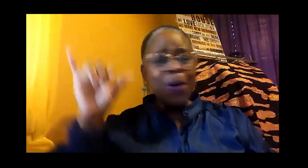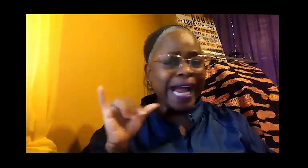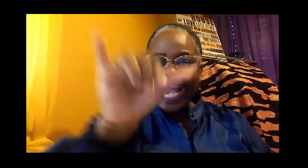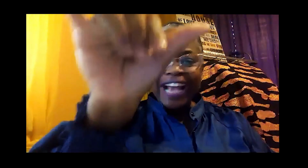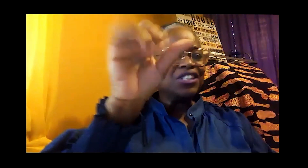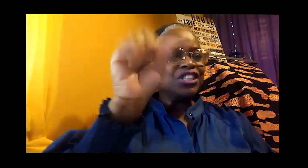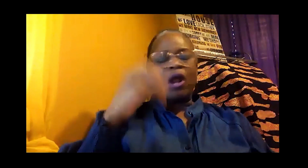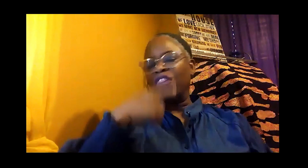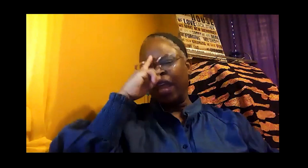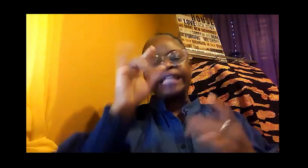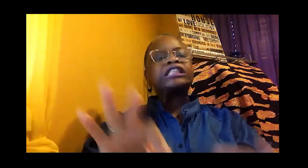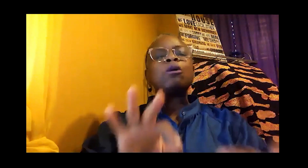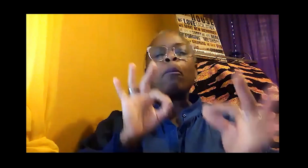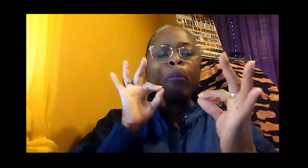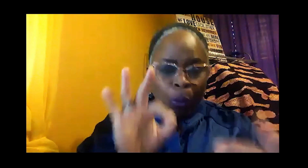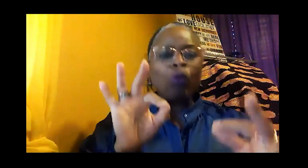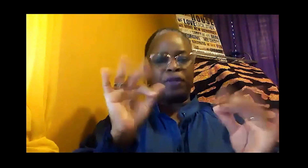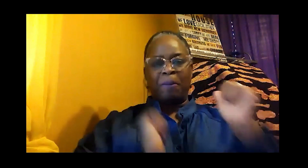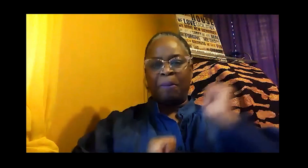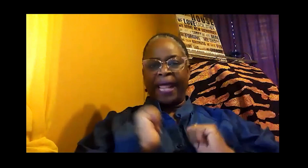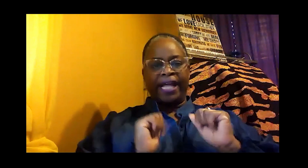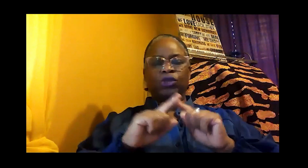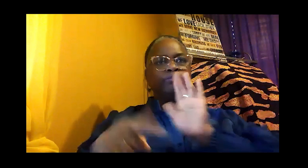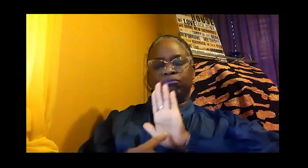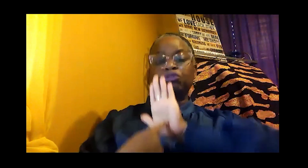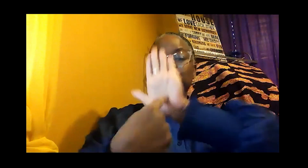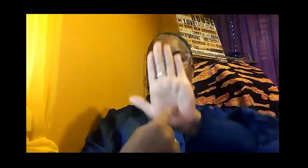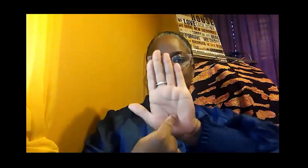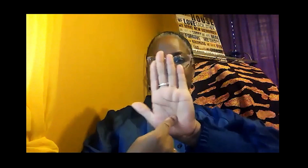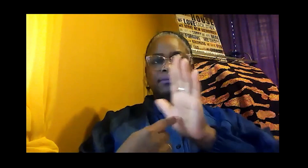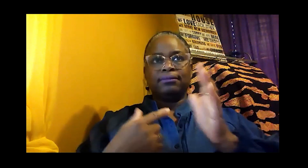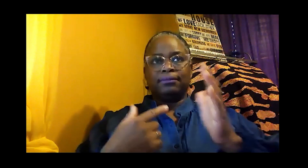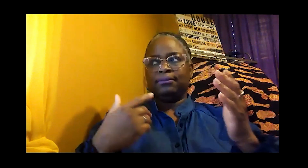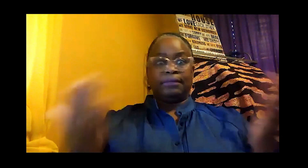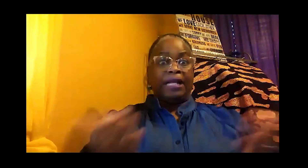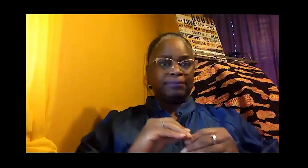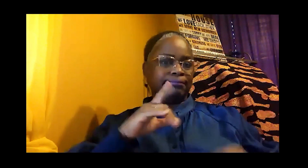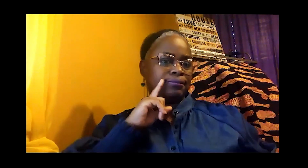be with us in a timeless space forever. This is a perfect play to perform for the deaf community.